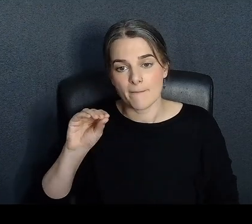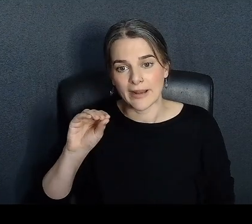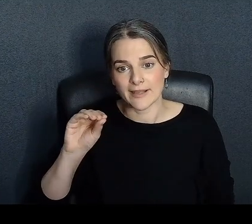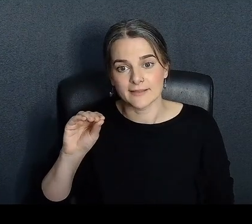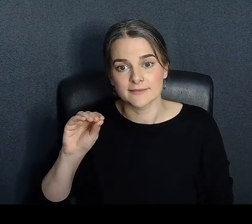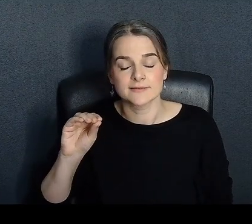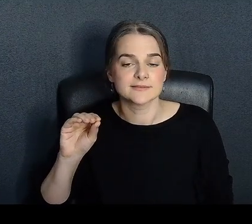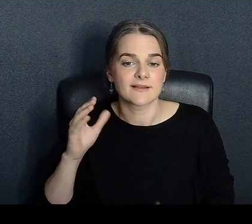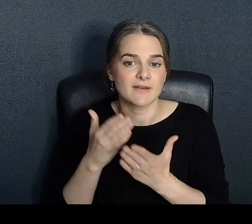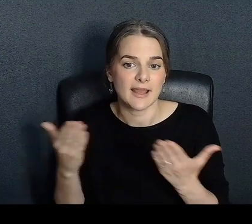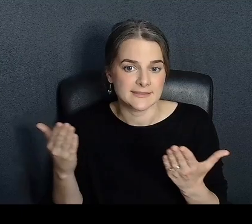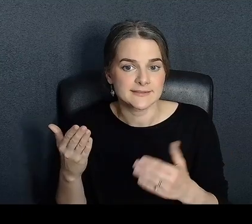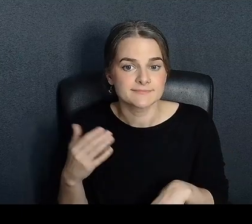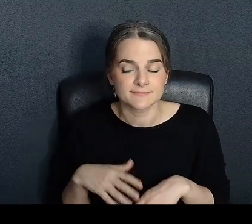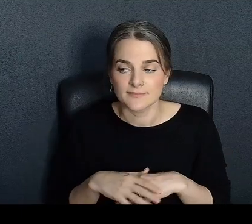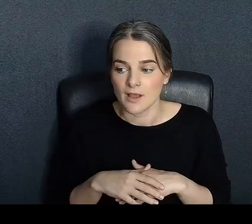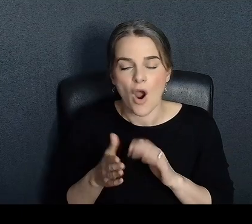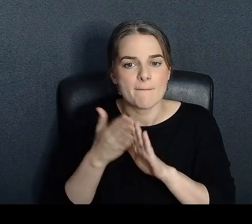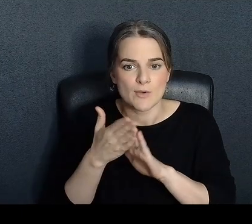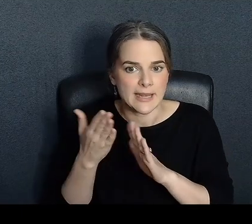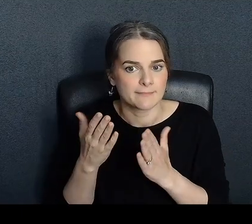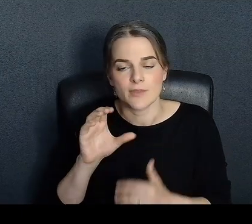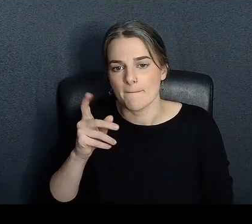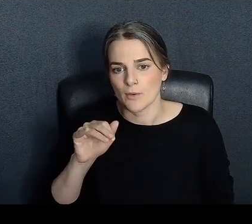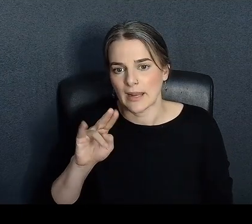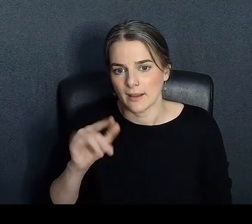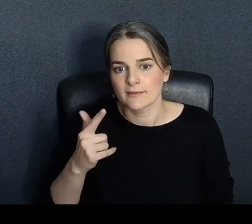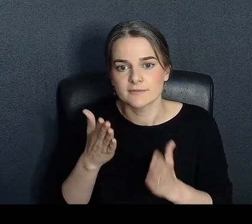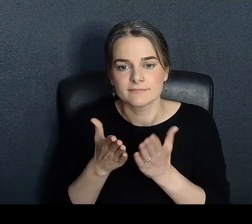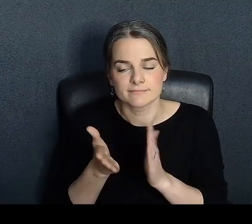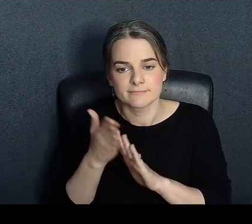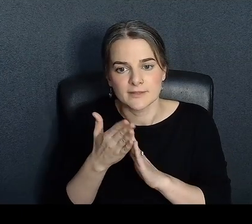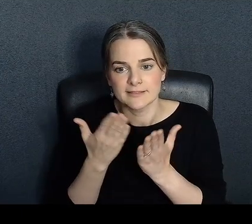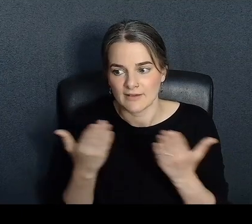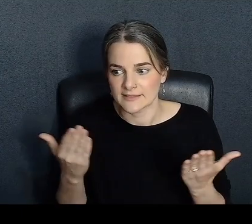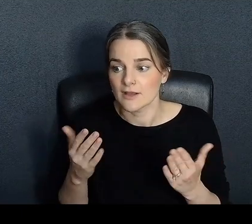the iPhone sound recognition app or accessibility feature.